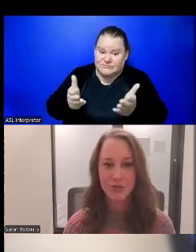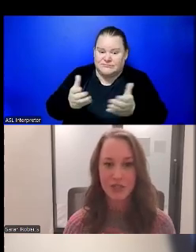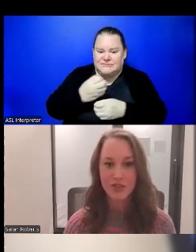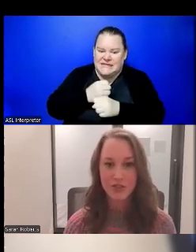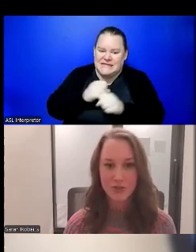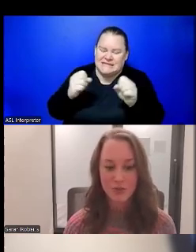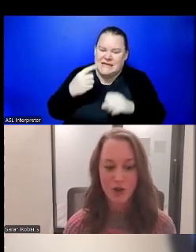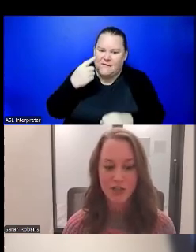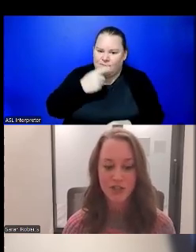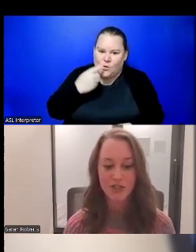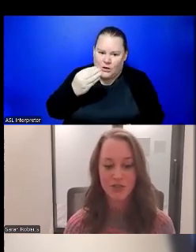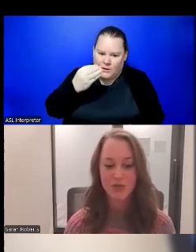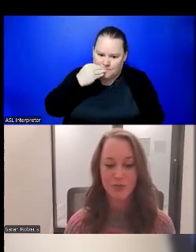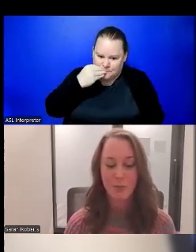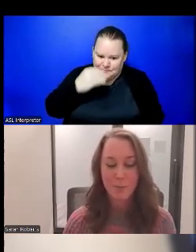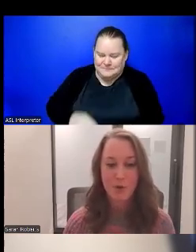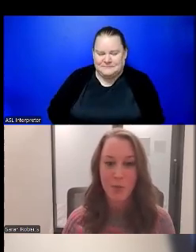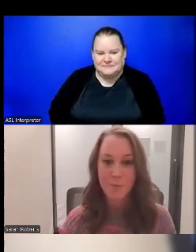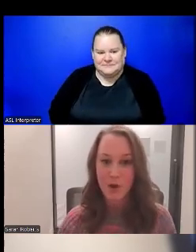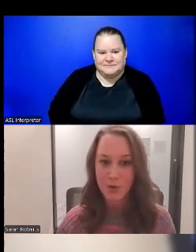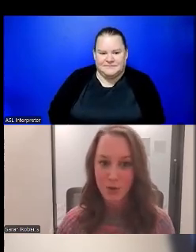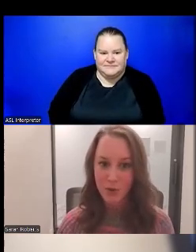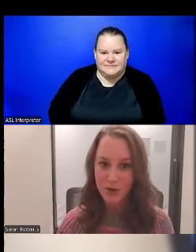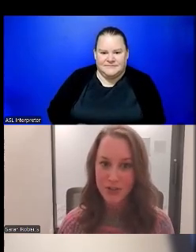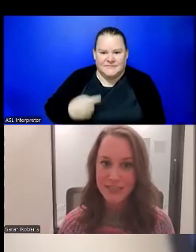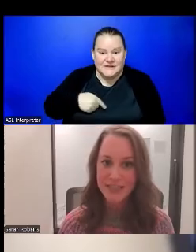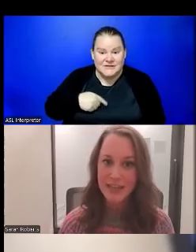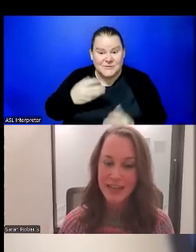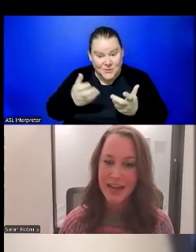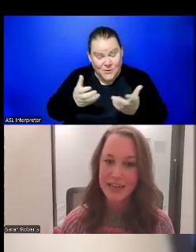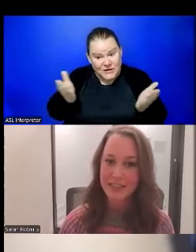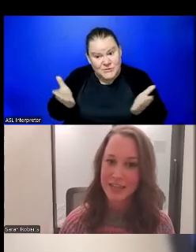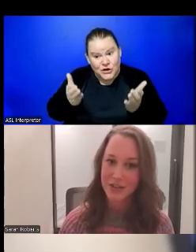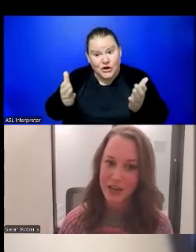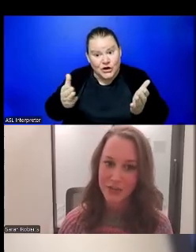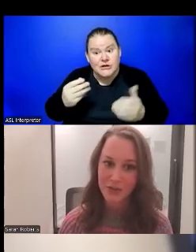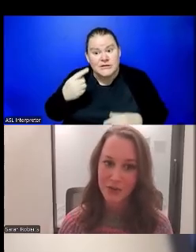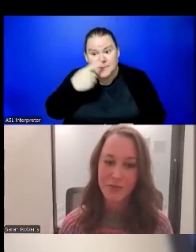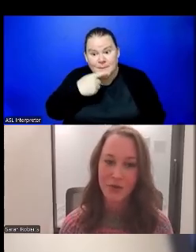So we do want to promote oral intake as they're ready for it,